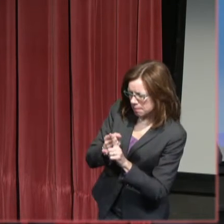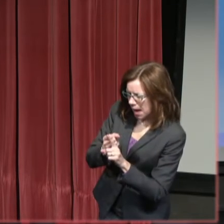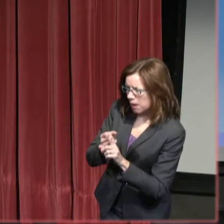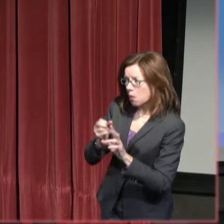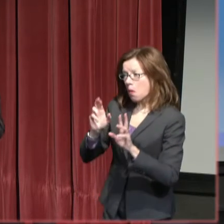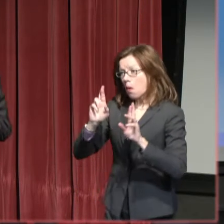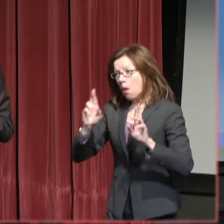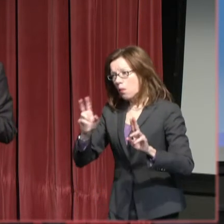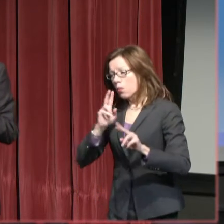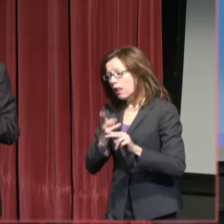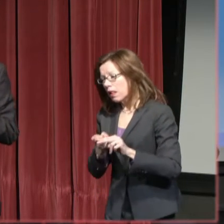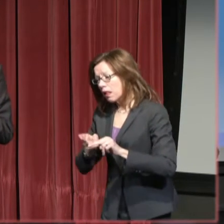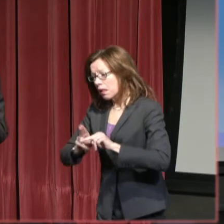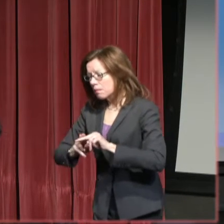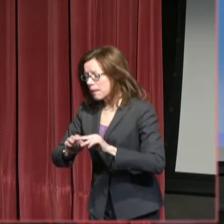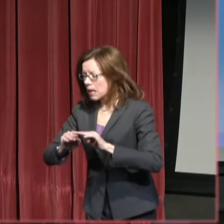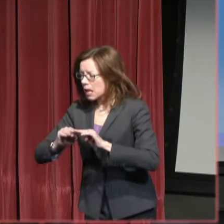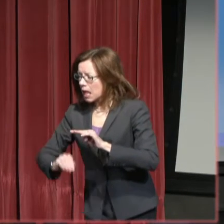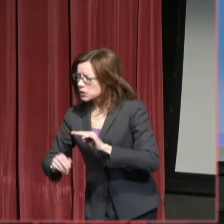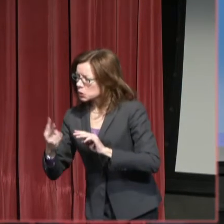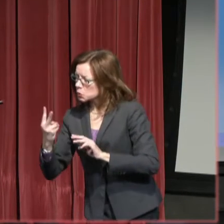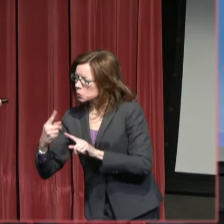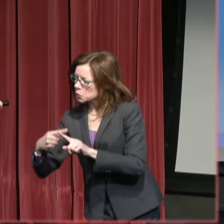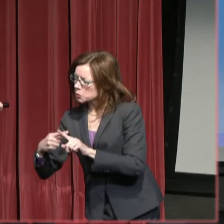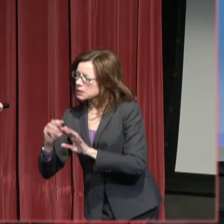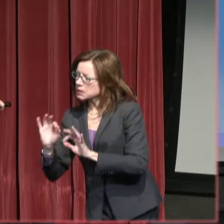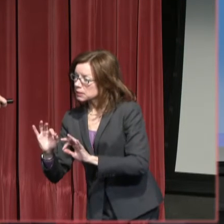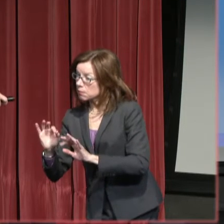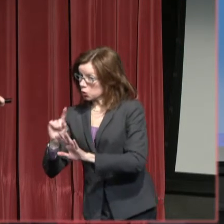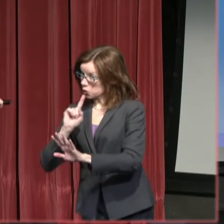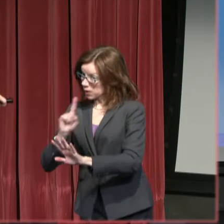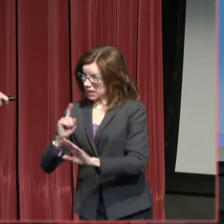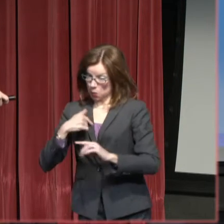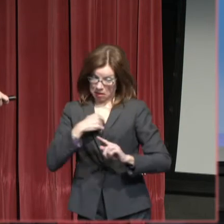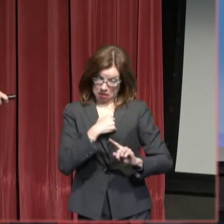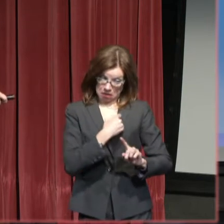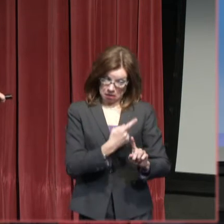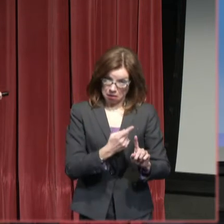But unfortunately, we really don't seem to be following that scenario, we seem to be following this top one here,